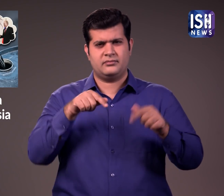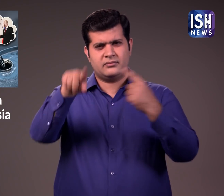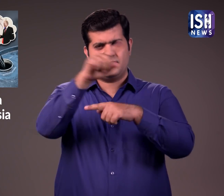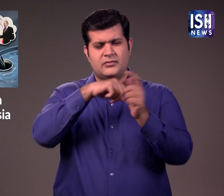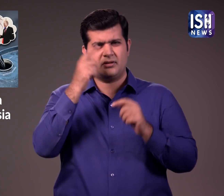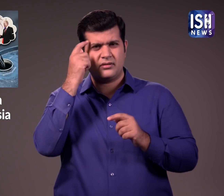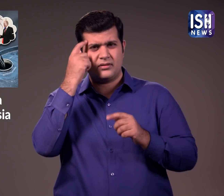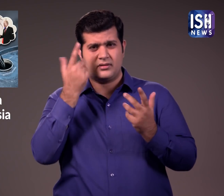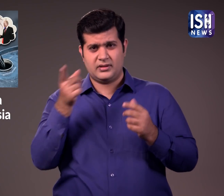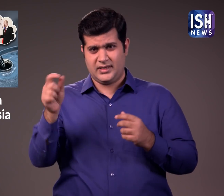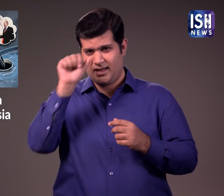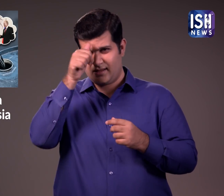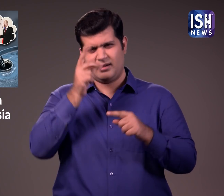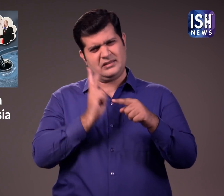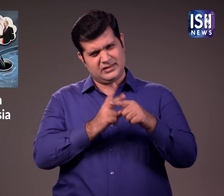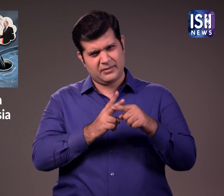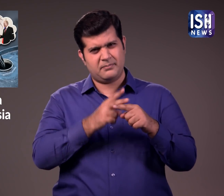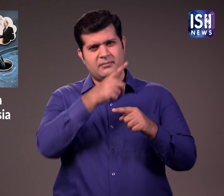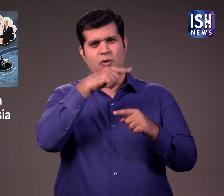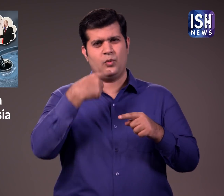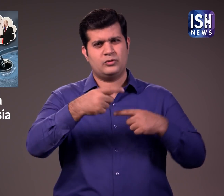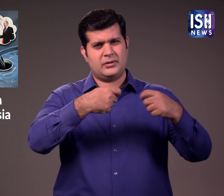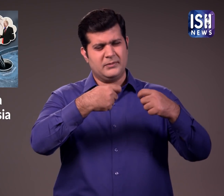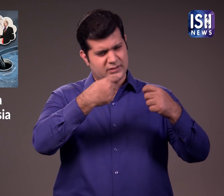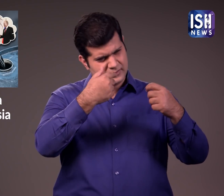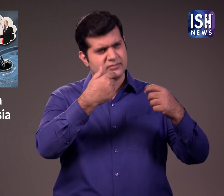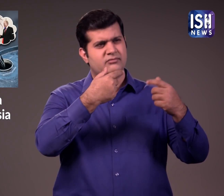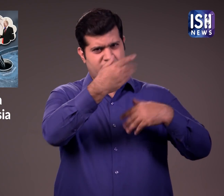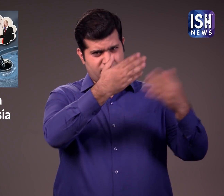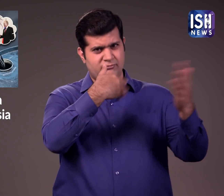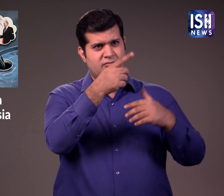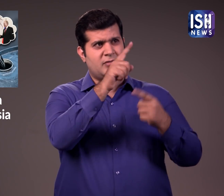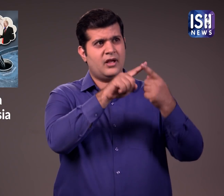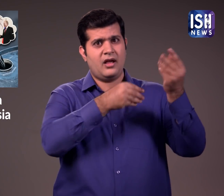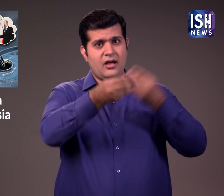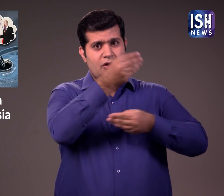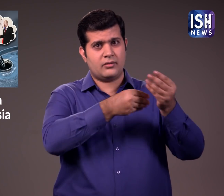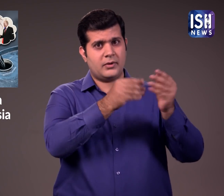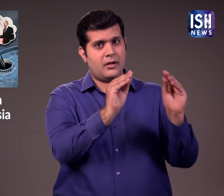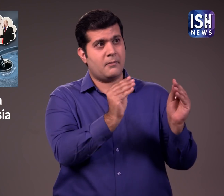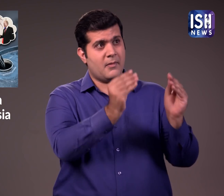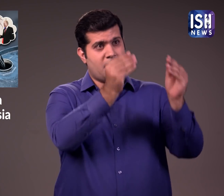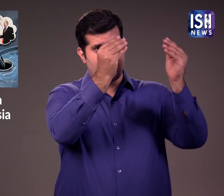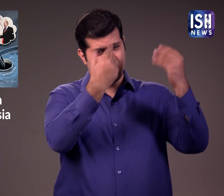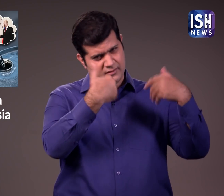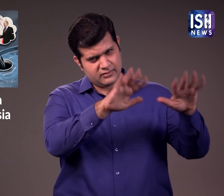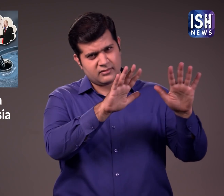Should India continue buying from Russia and supporting its economy?